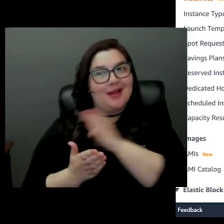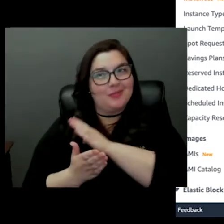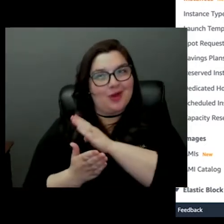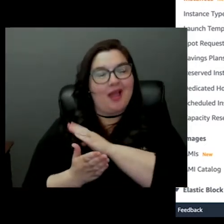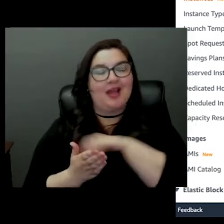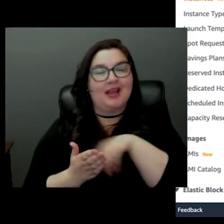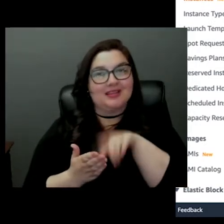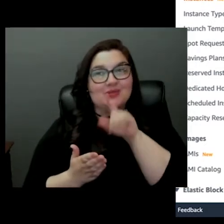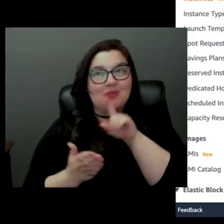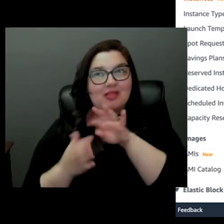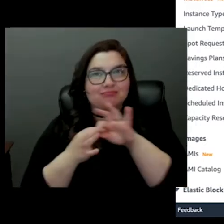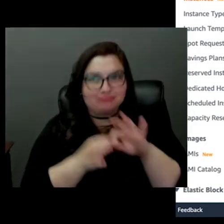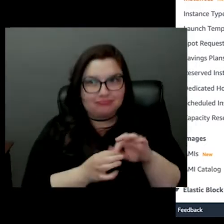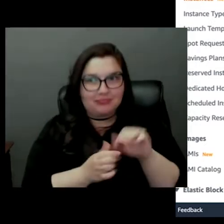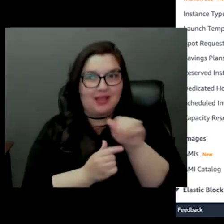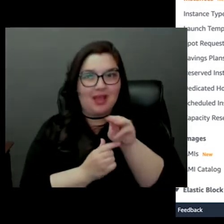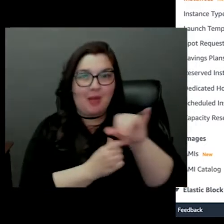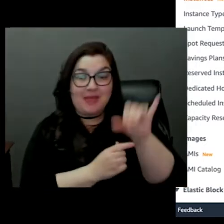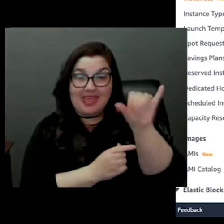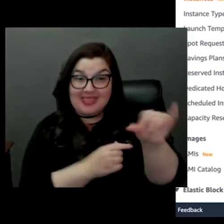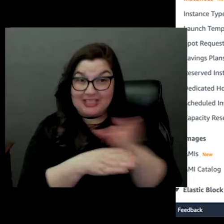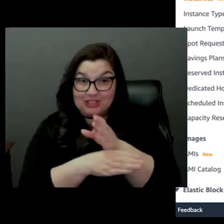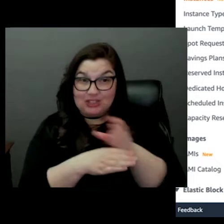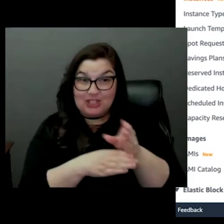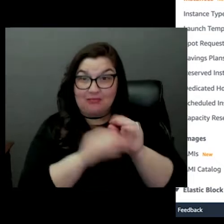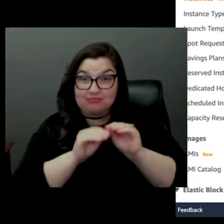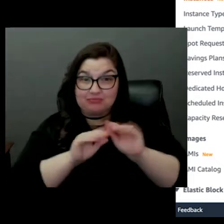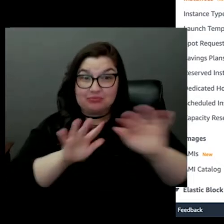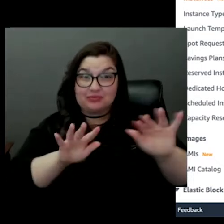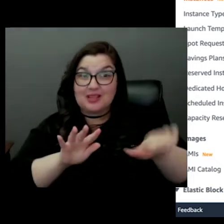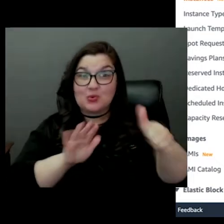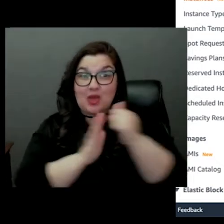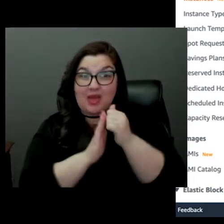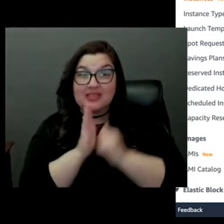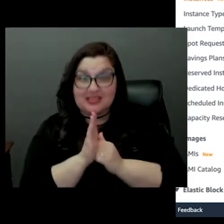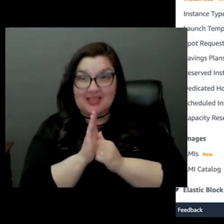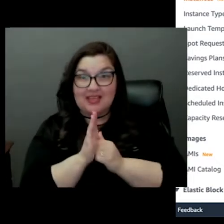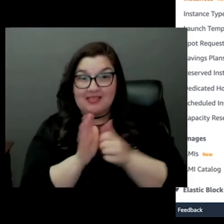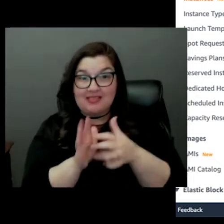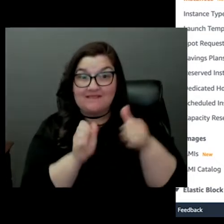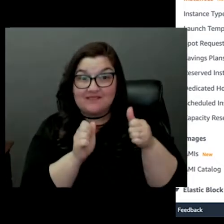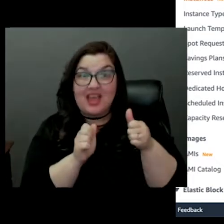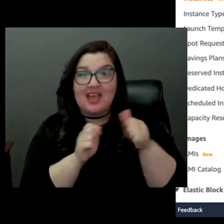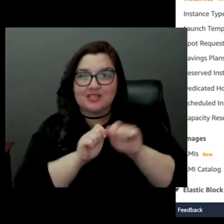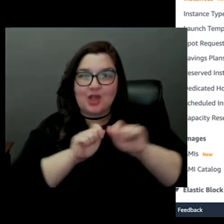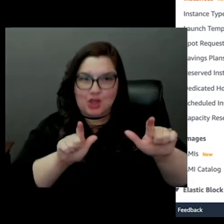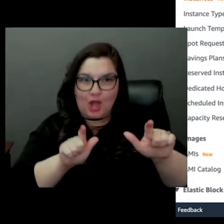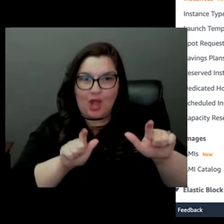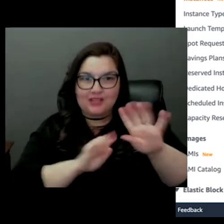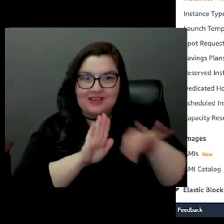So if you share this army to other accounts that fast launch feature will carry with it.